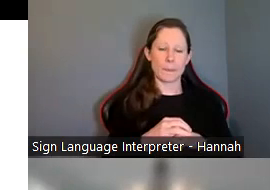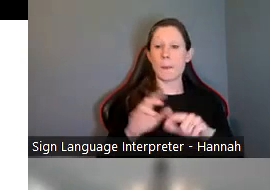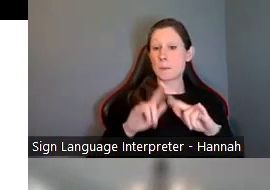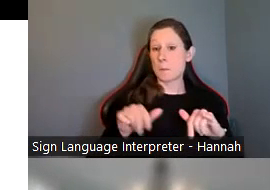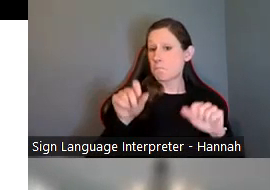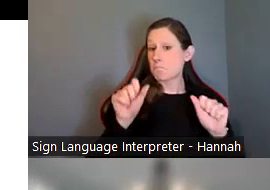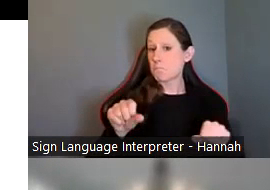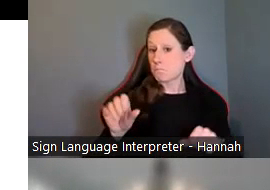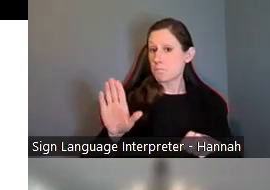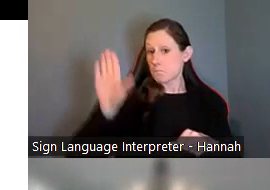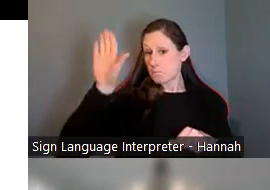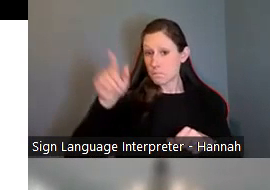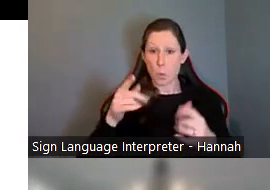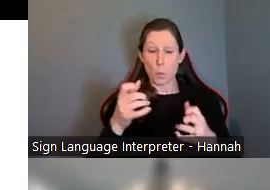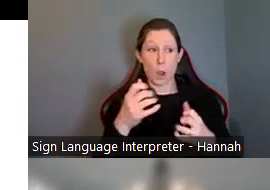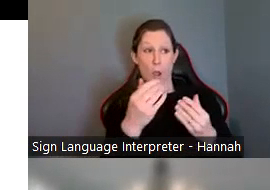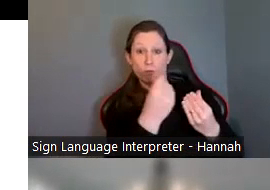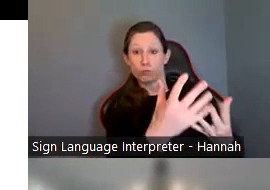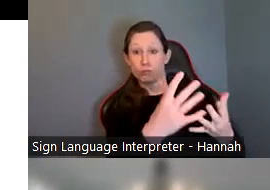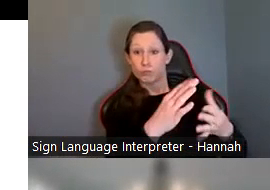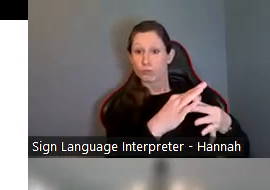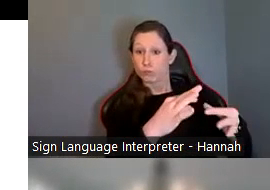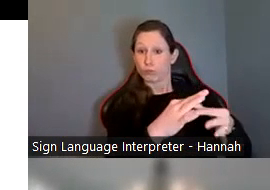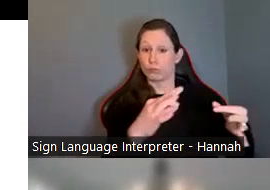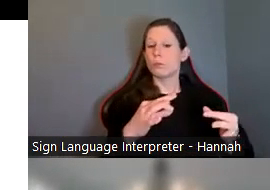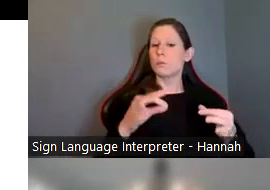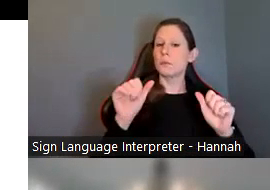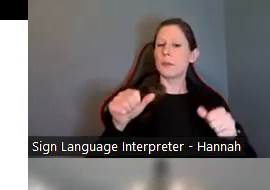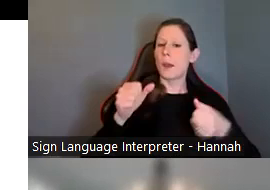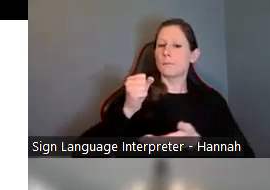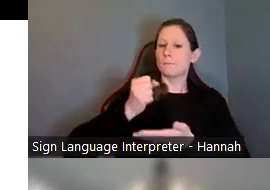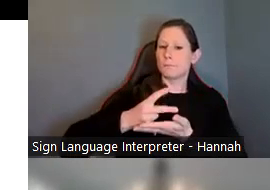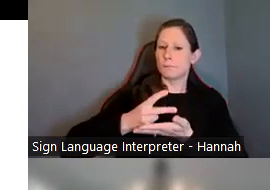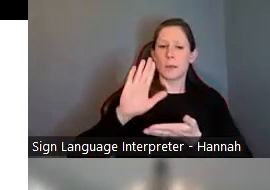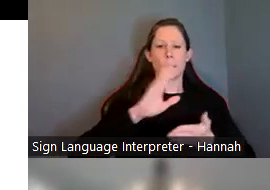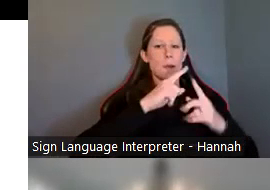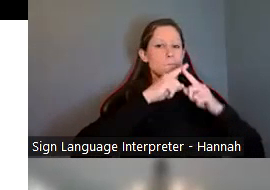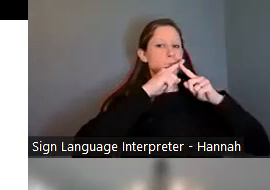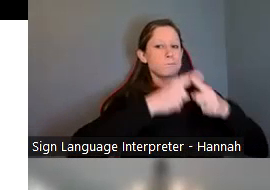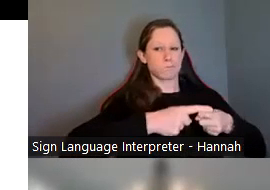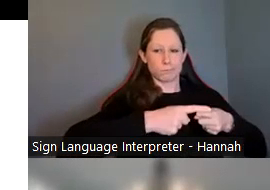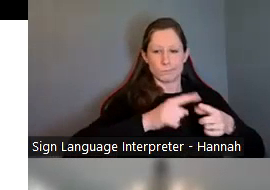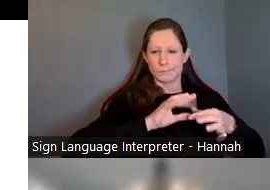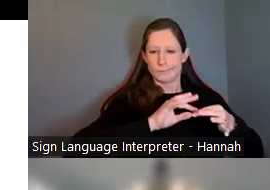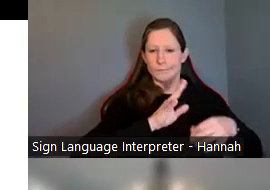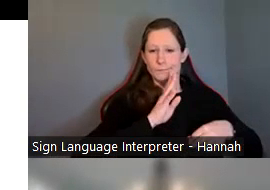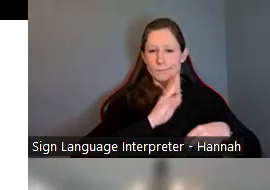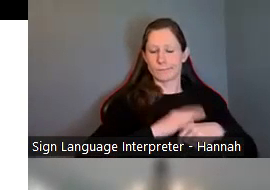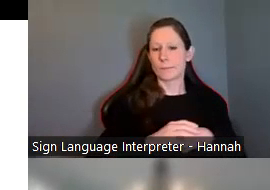you would like to speak. We'll permit you to turn on your microphones. Closed captions are available via